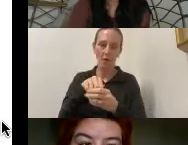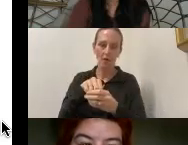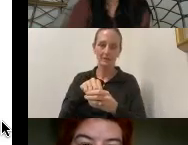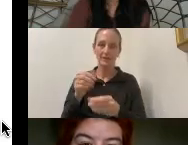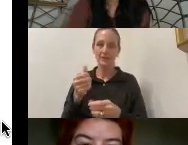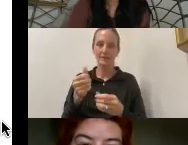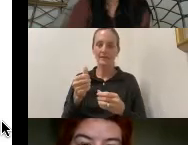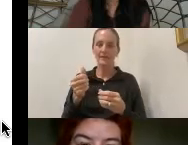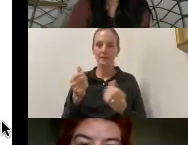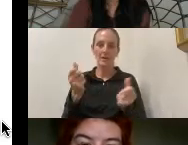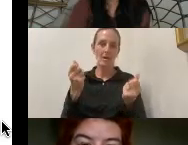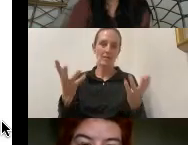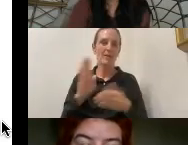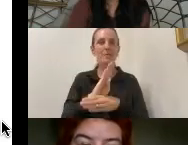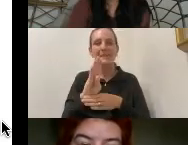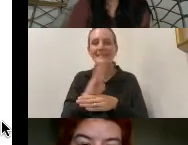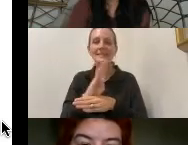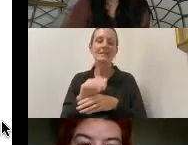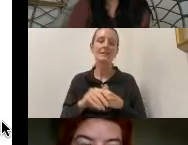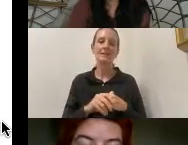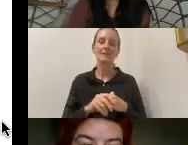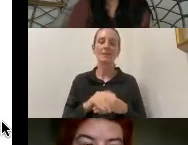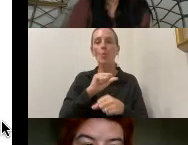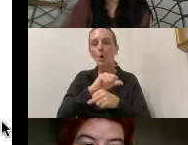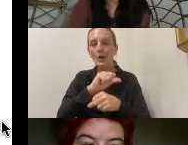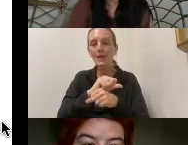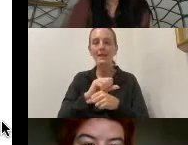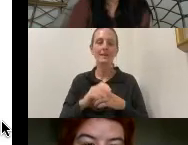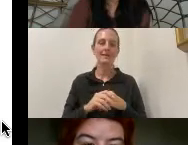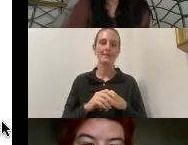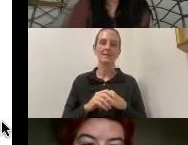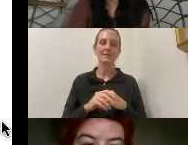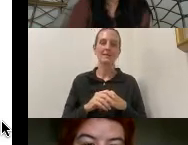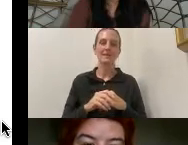A lot of them are busy, they're working, they're out there going to school.